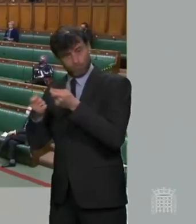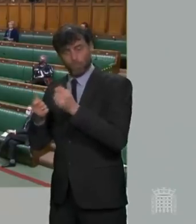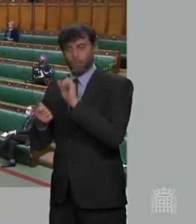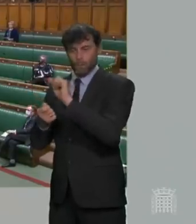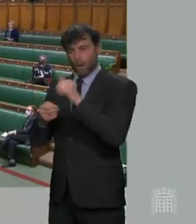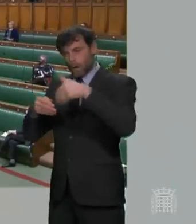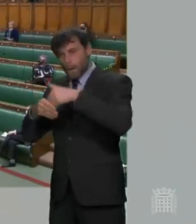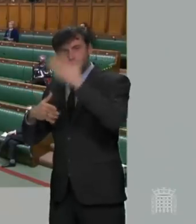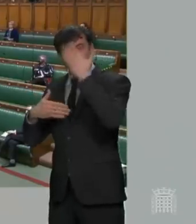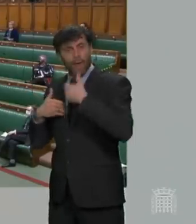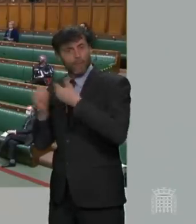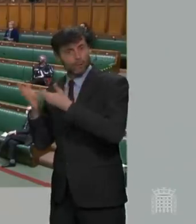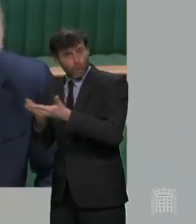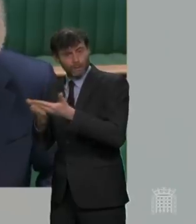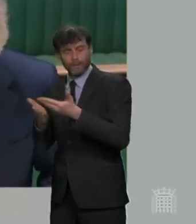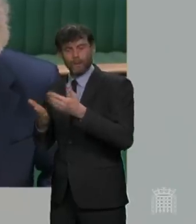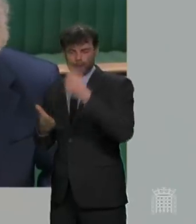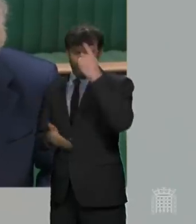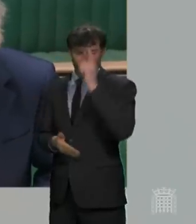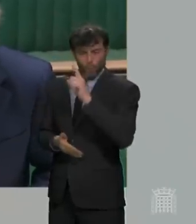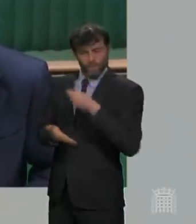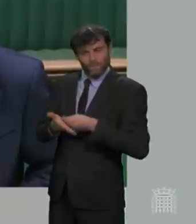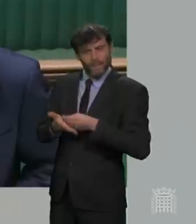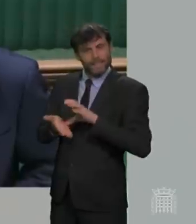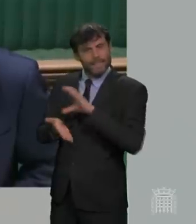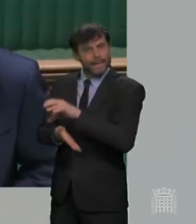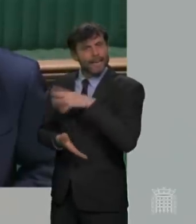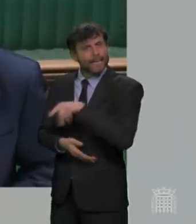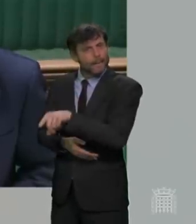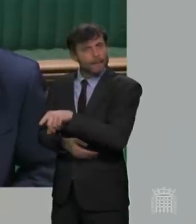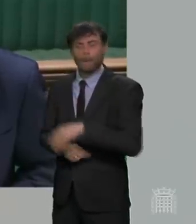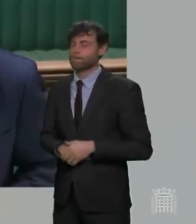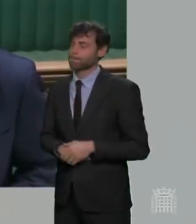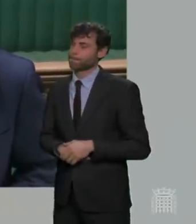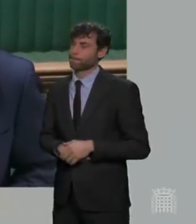The hon. Gentleman is entirely right to draw attention to the importance of addiction treatment